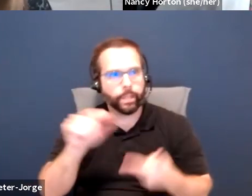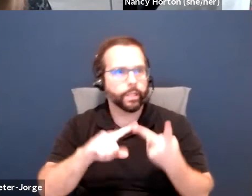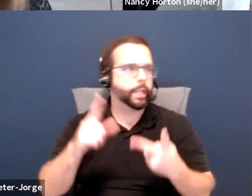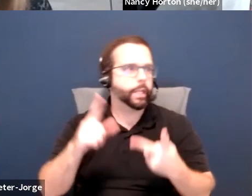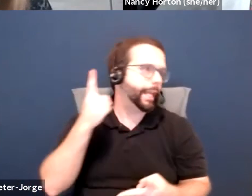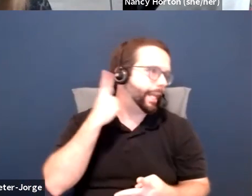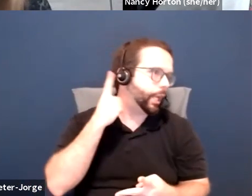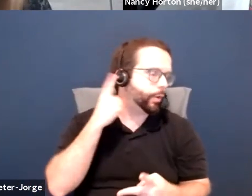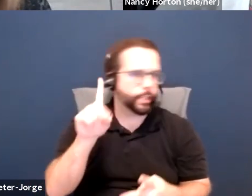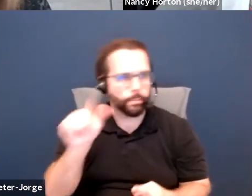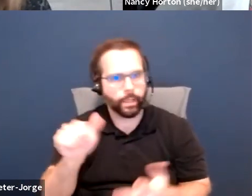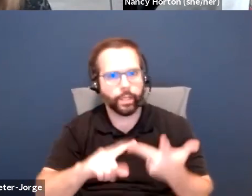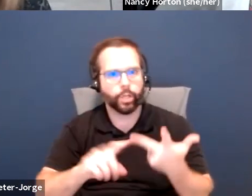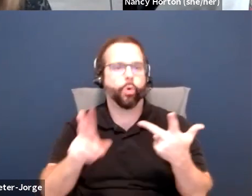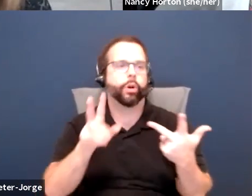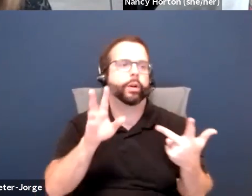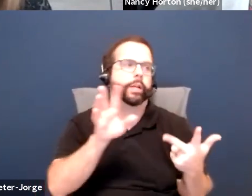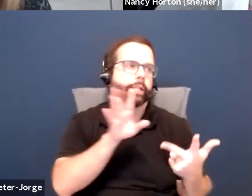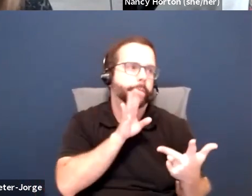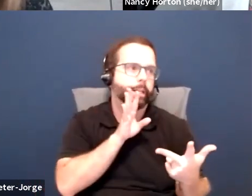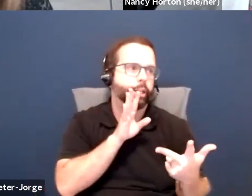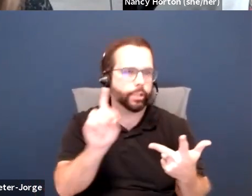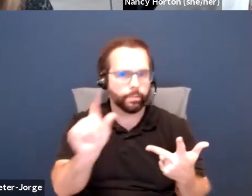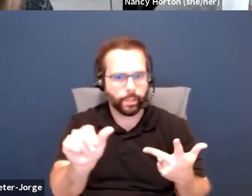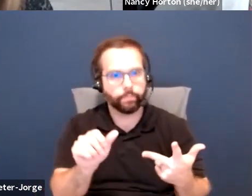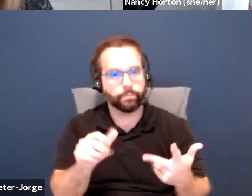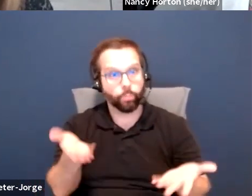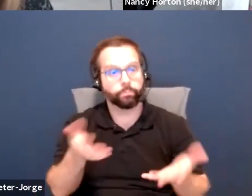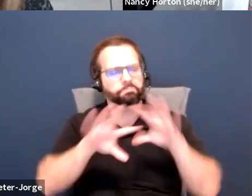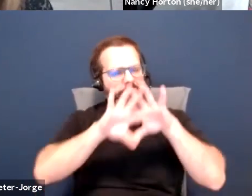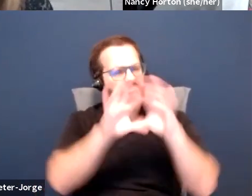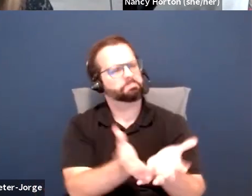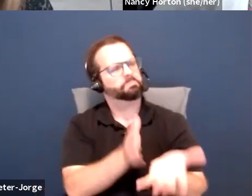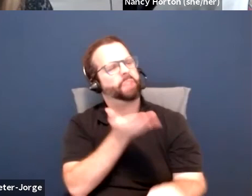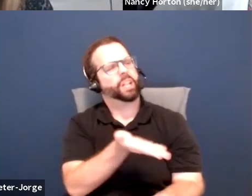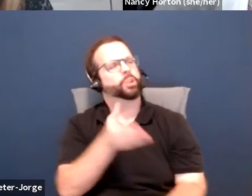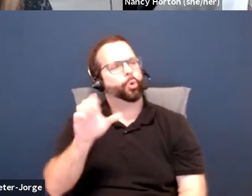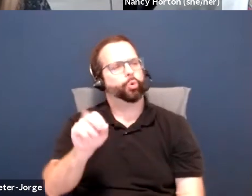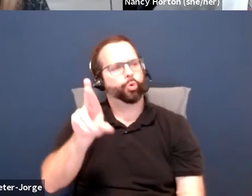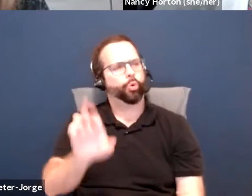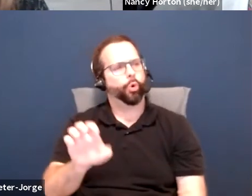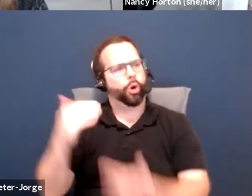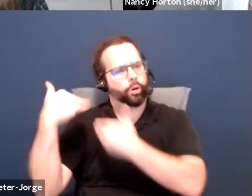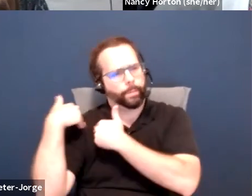individuals who have a hearing, vision or speech disability. So again, the